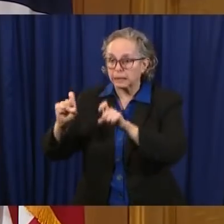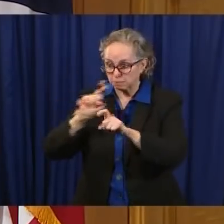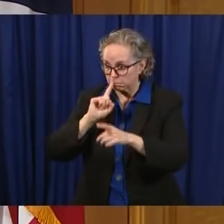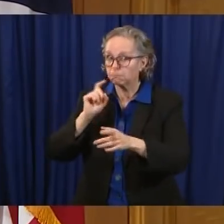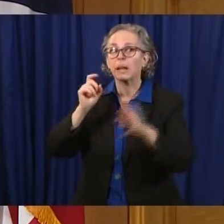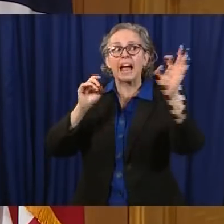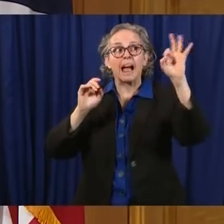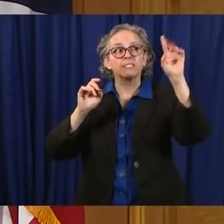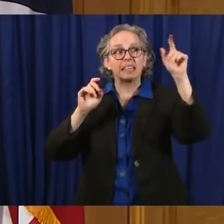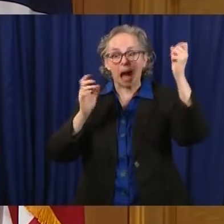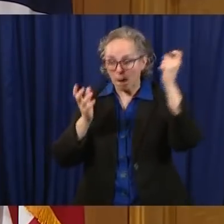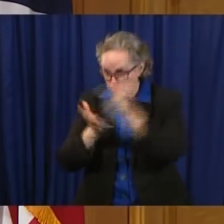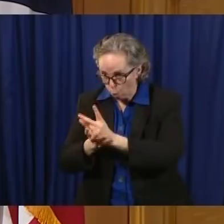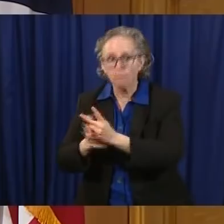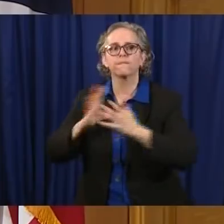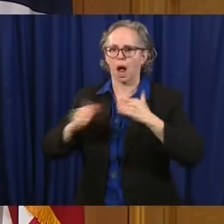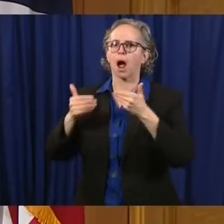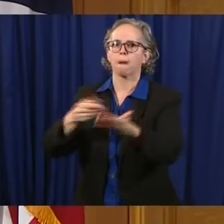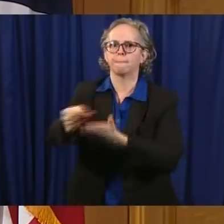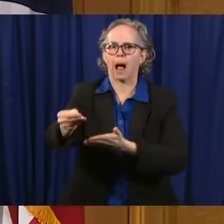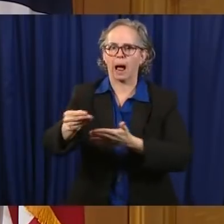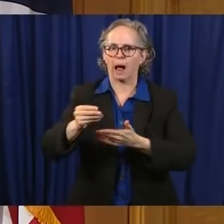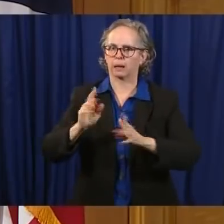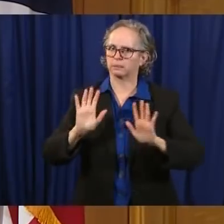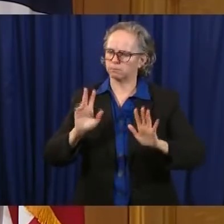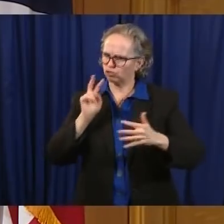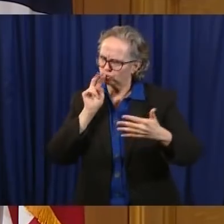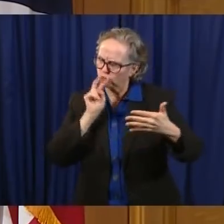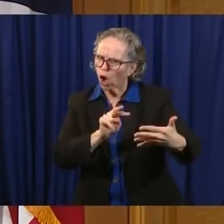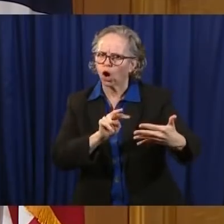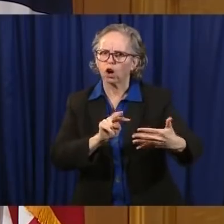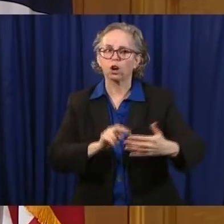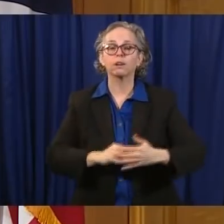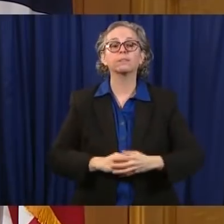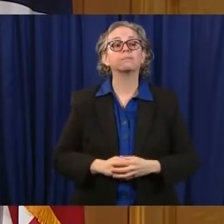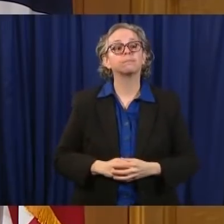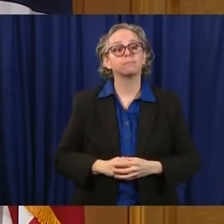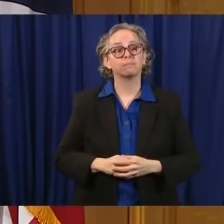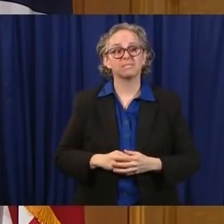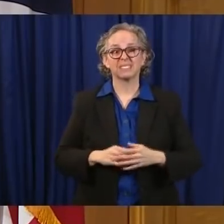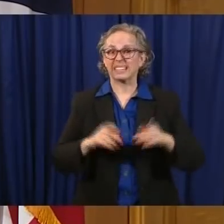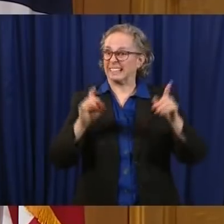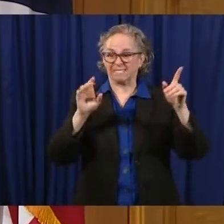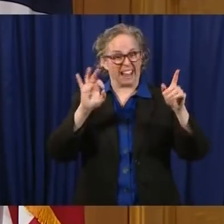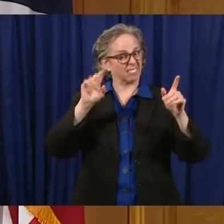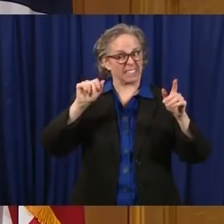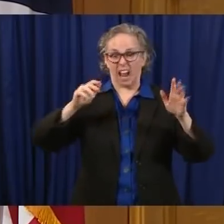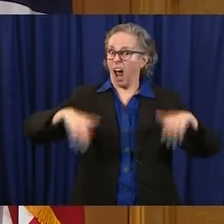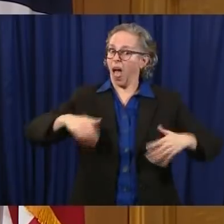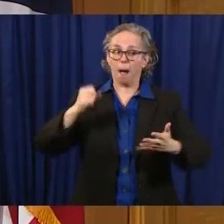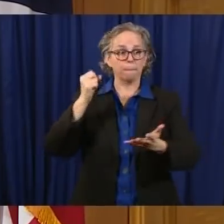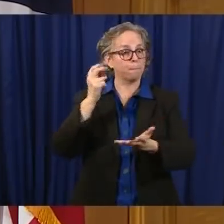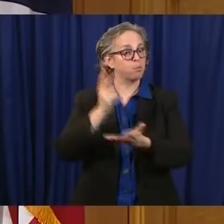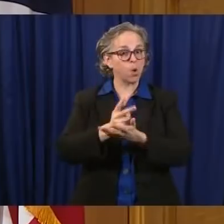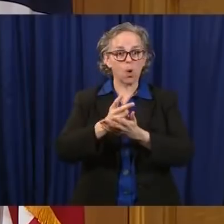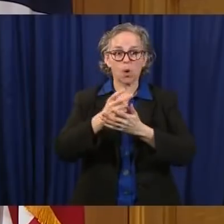THAT IT IS FDA EMERGENCY USE AUTHORIZATION APPROVED ANTIBODY TESTS.